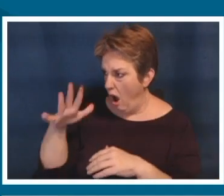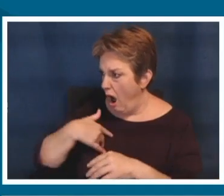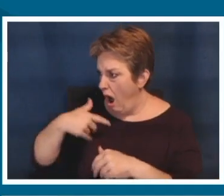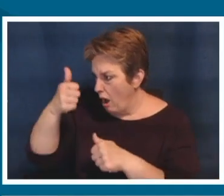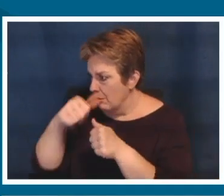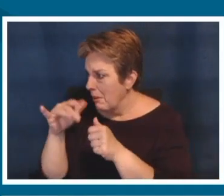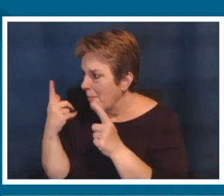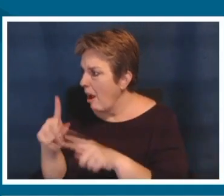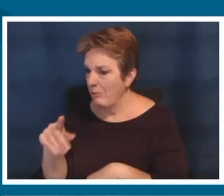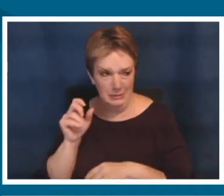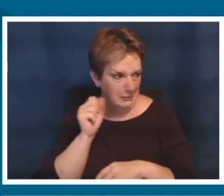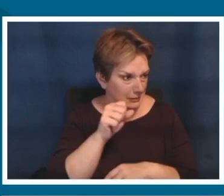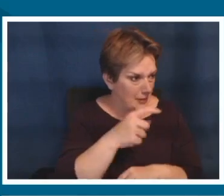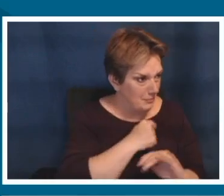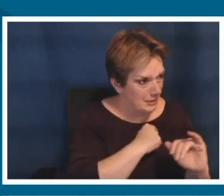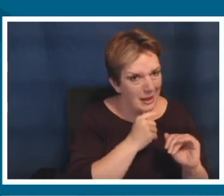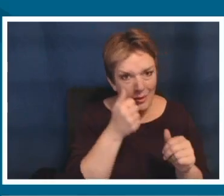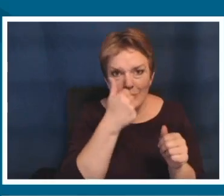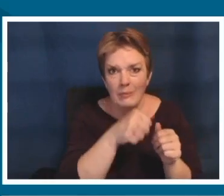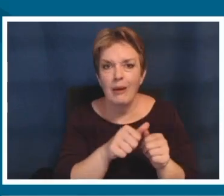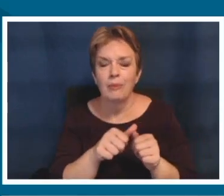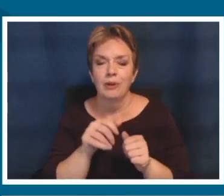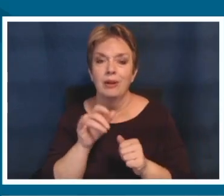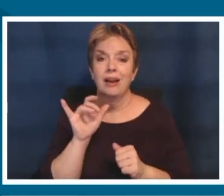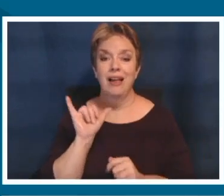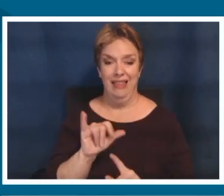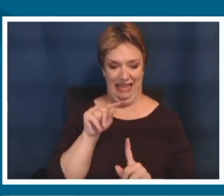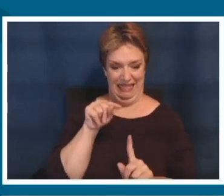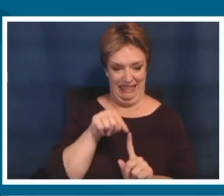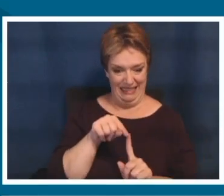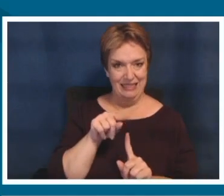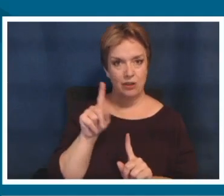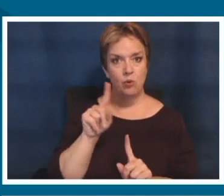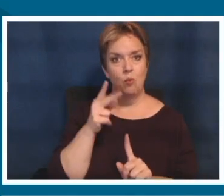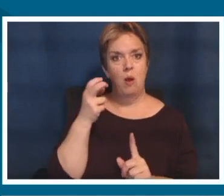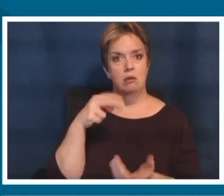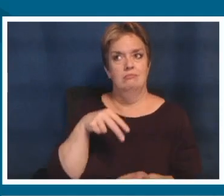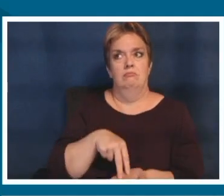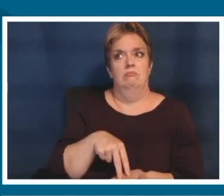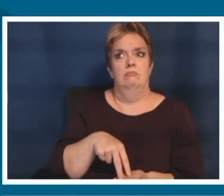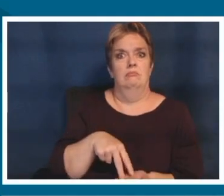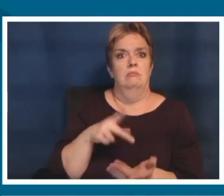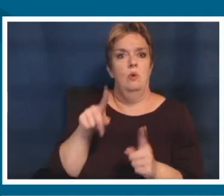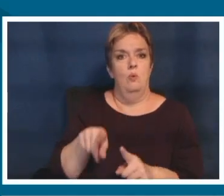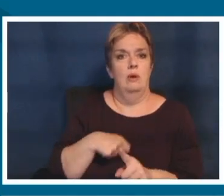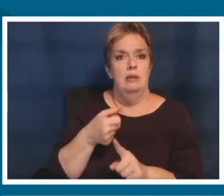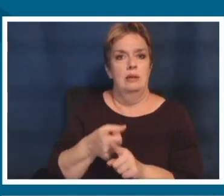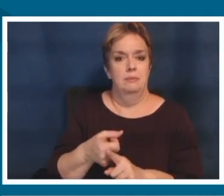and that's the place where he was uh next slide